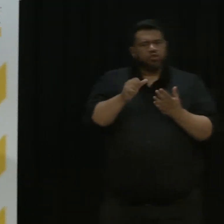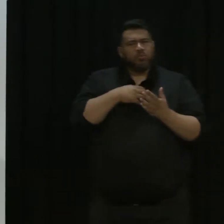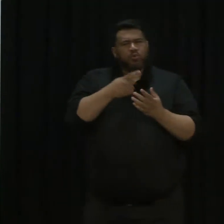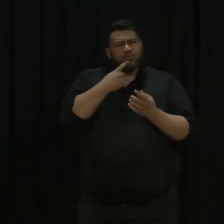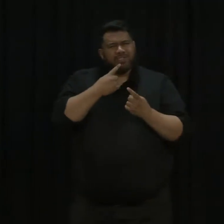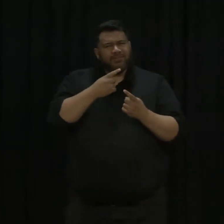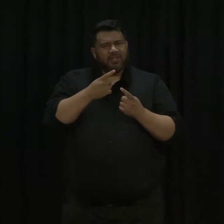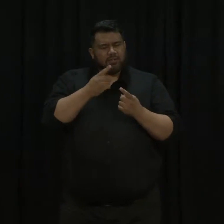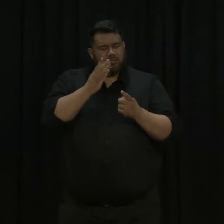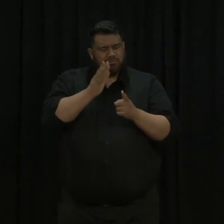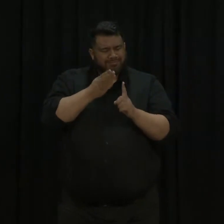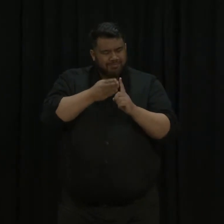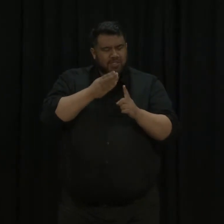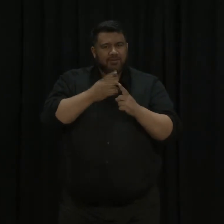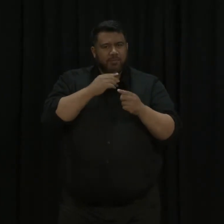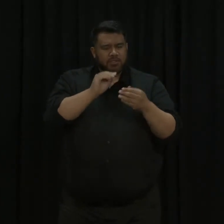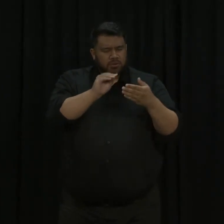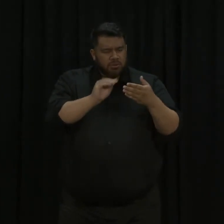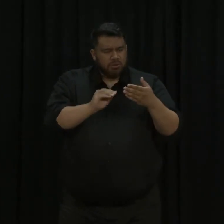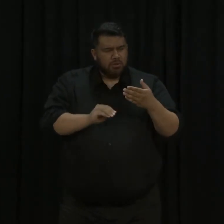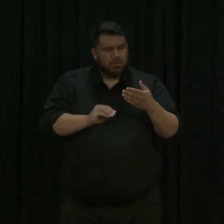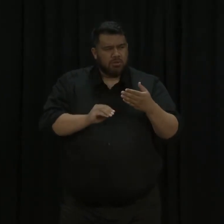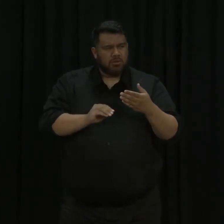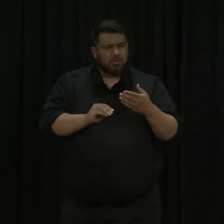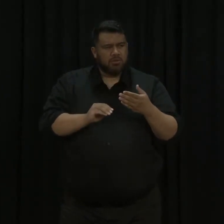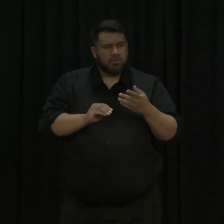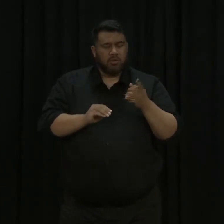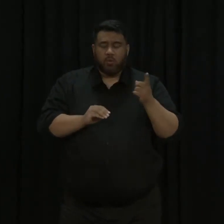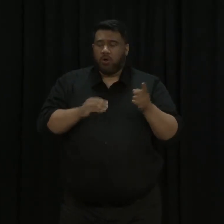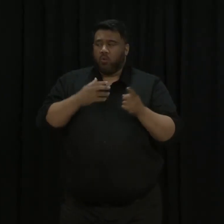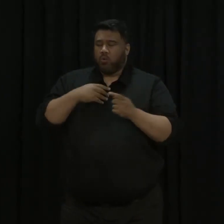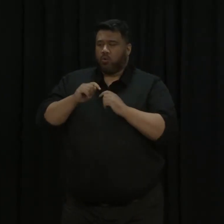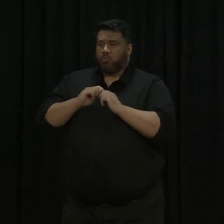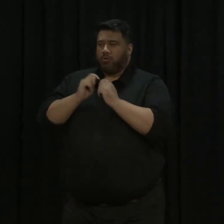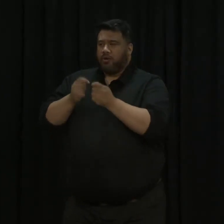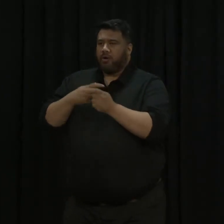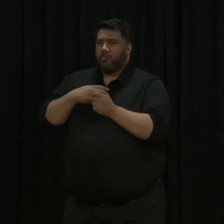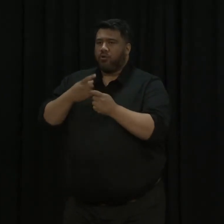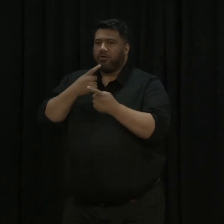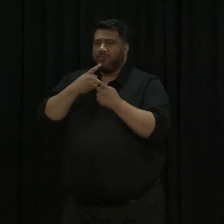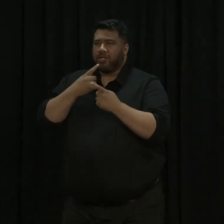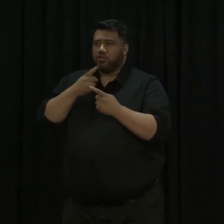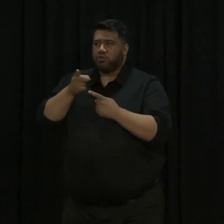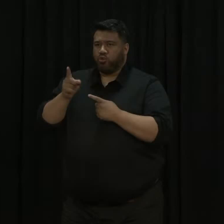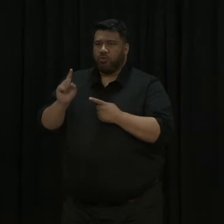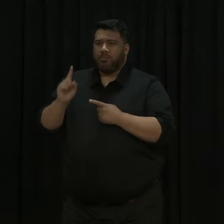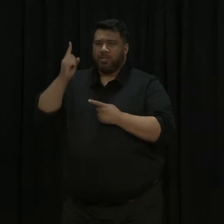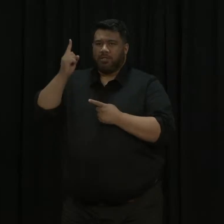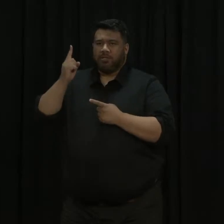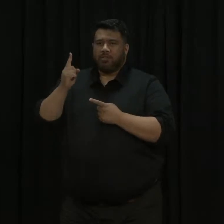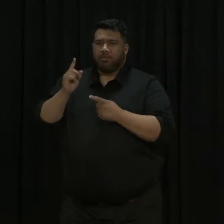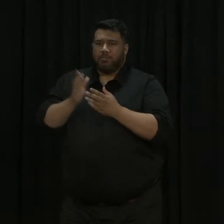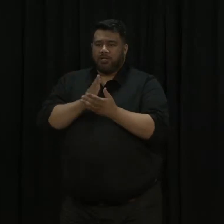broad? Why couldn't you just be